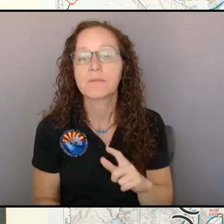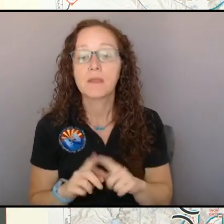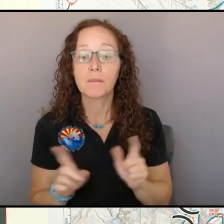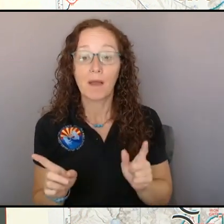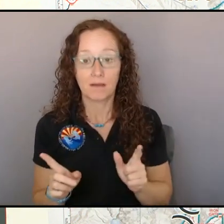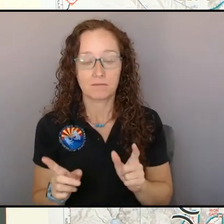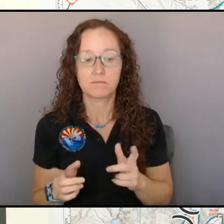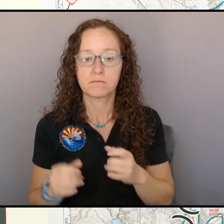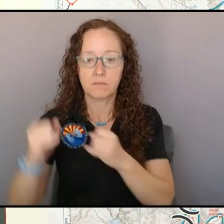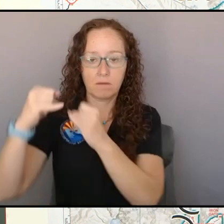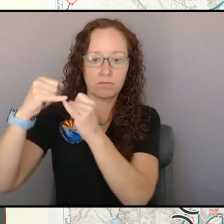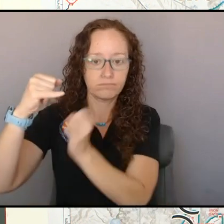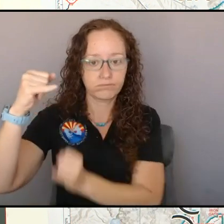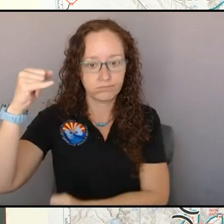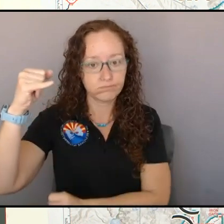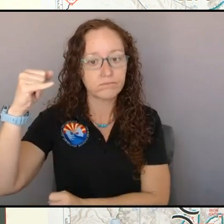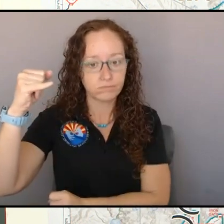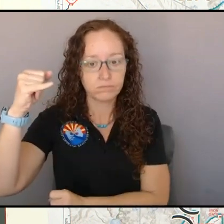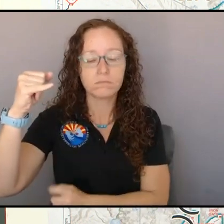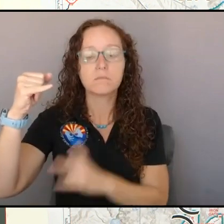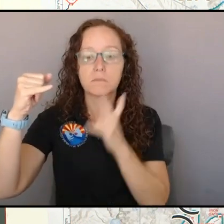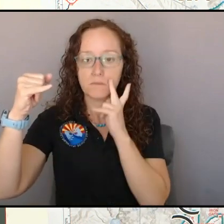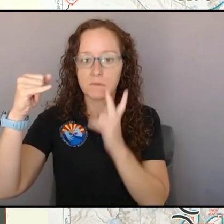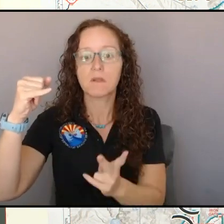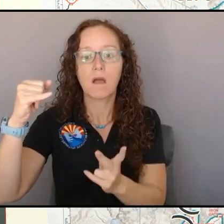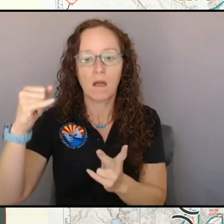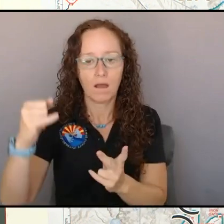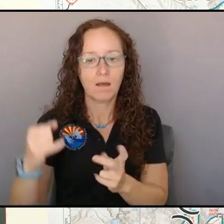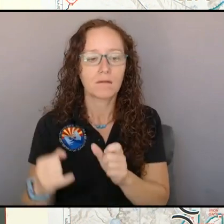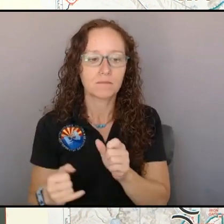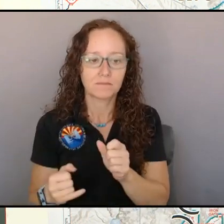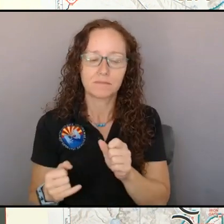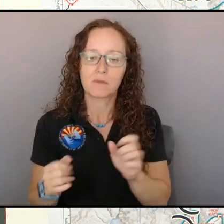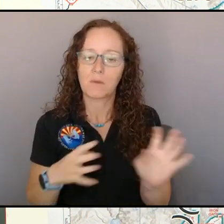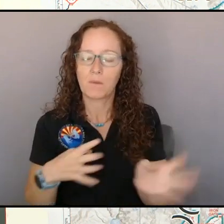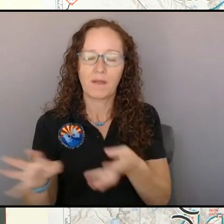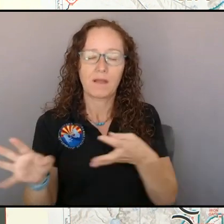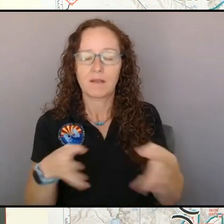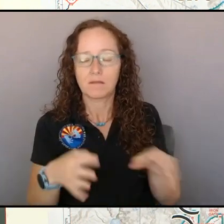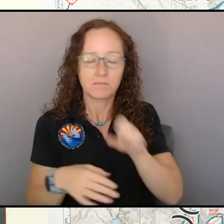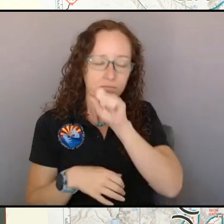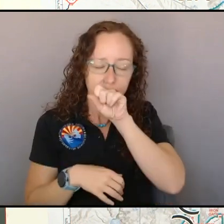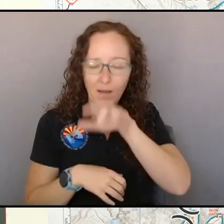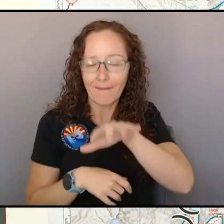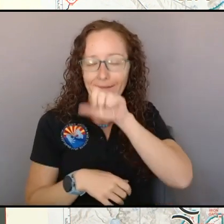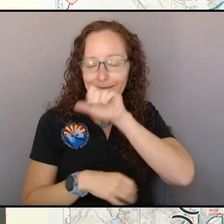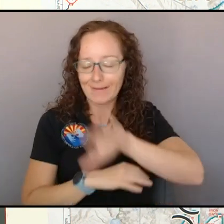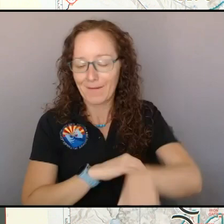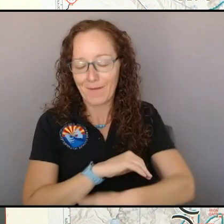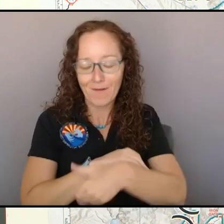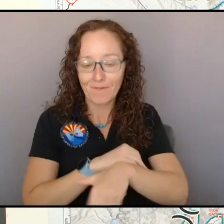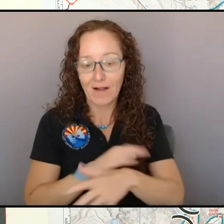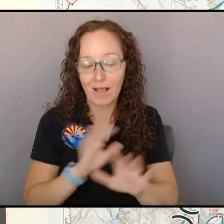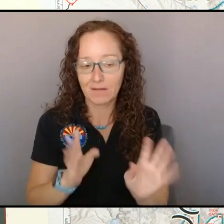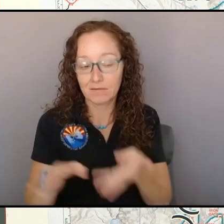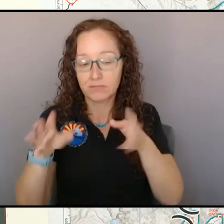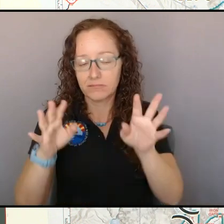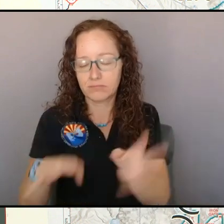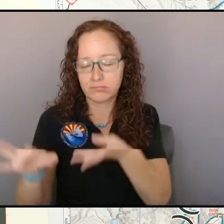of spicy winds in the middle of the night. Started to get into the western portion of the perimeter here at the South